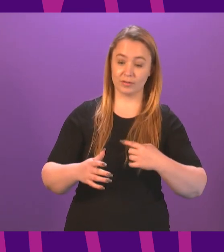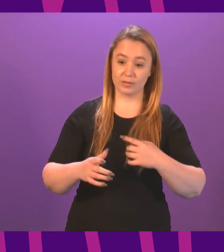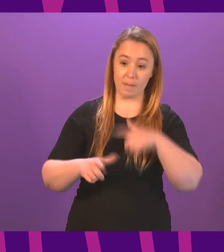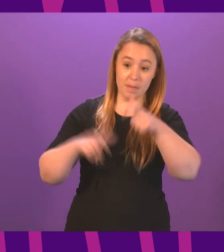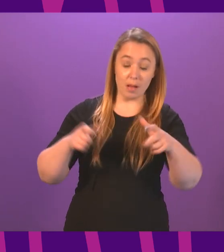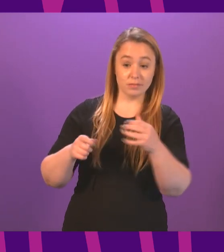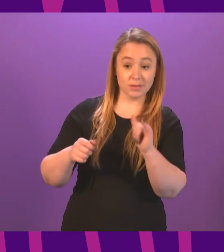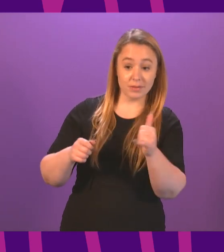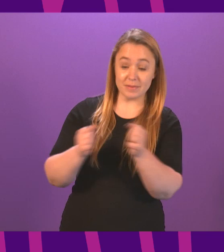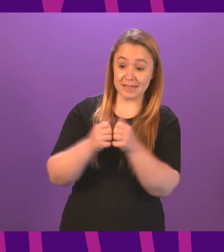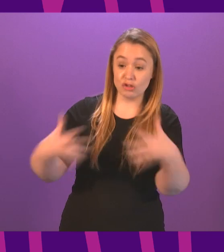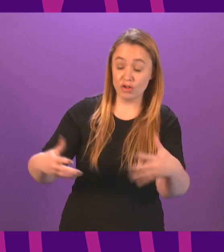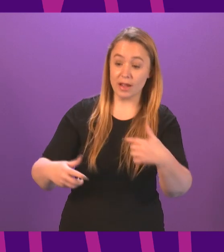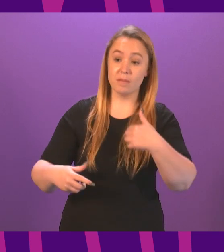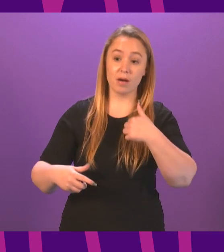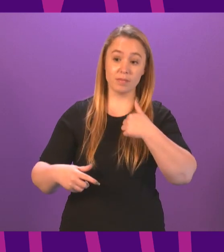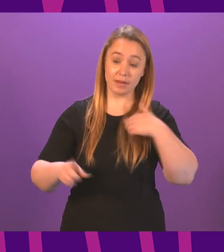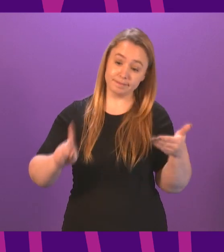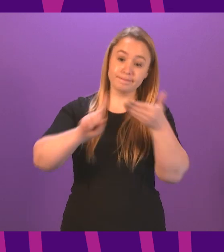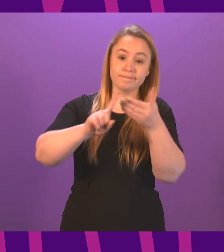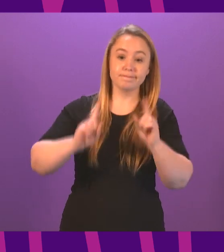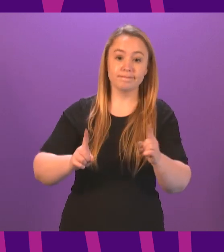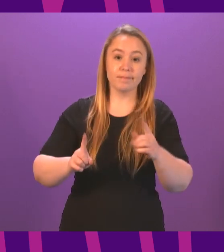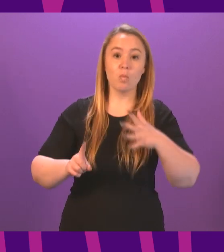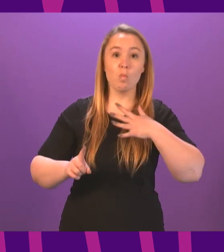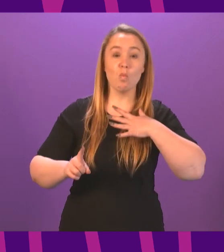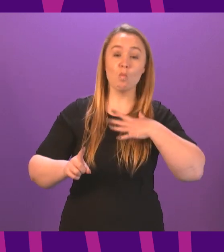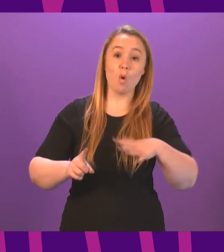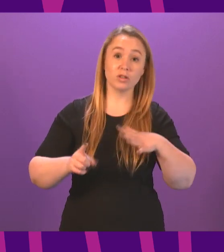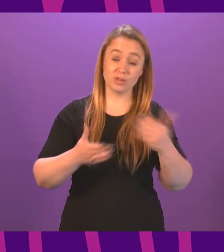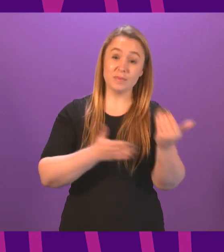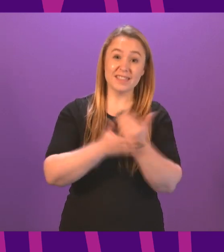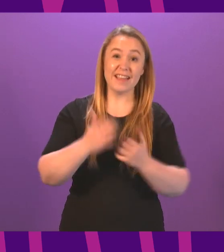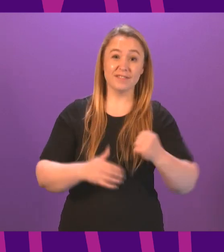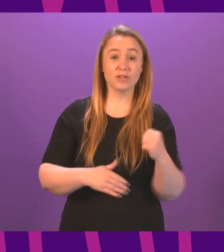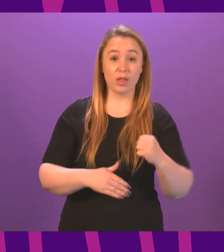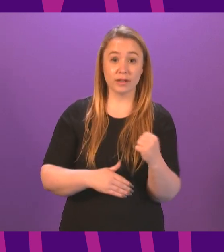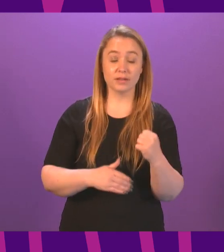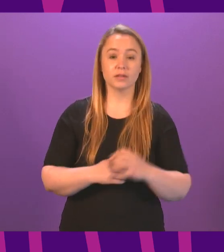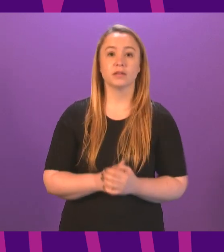and to get it through what I hope is now the final stage of the pandemic, with as few lives